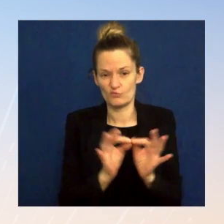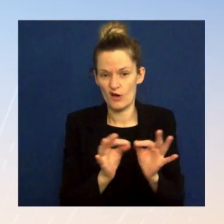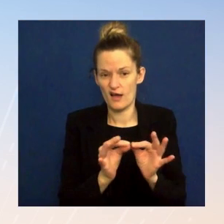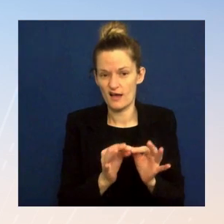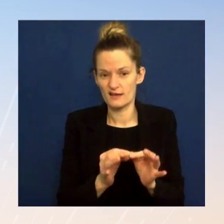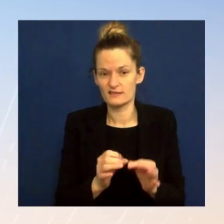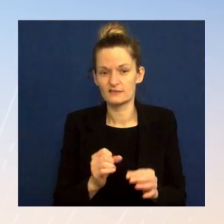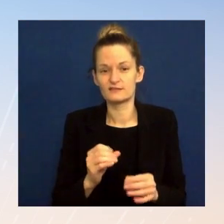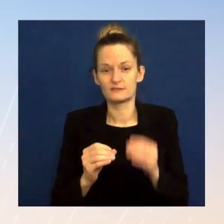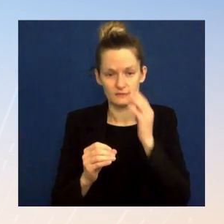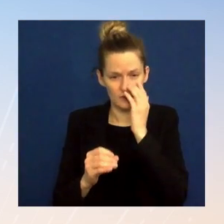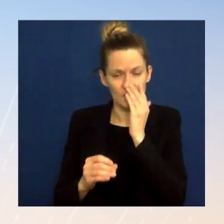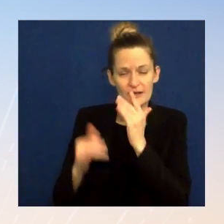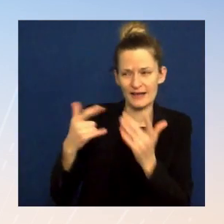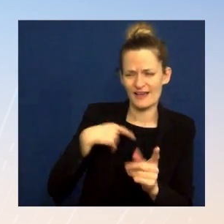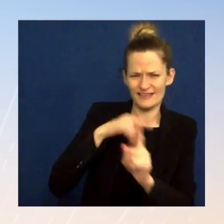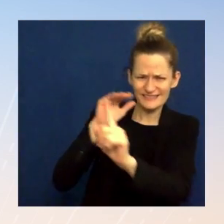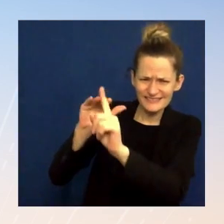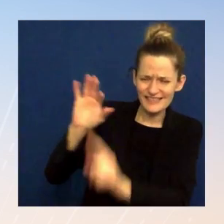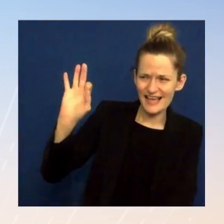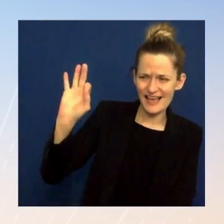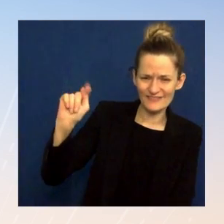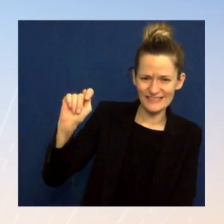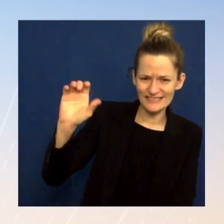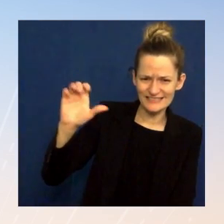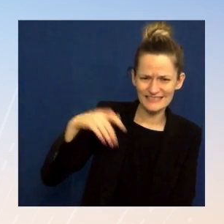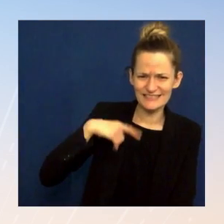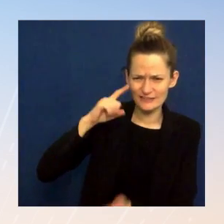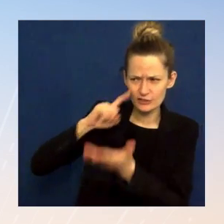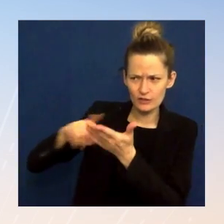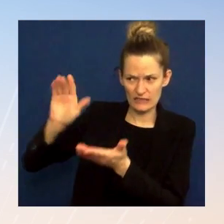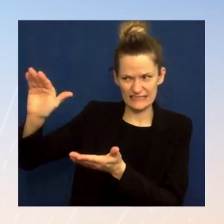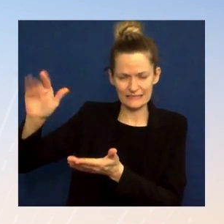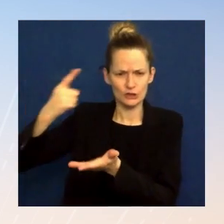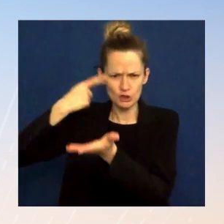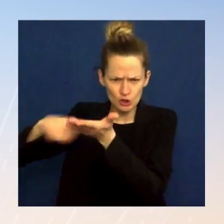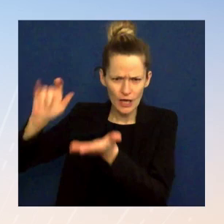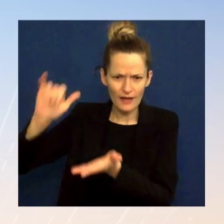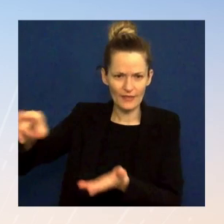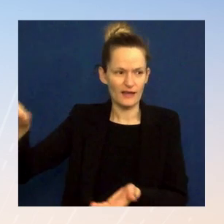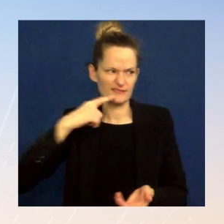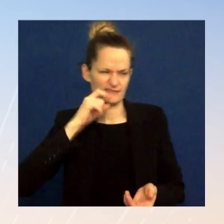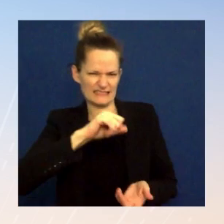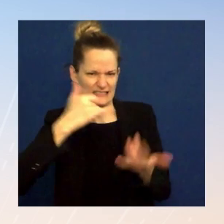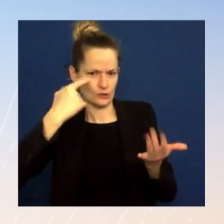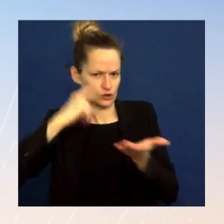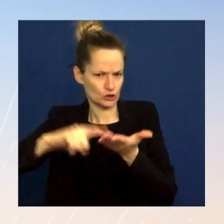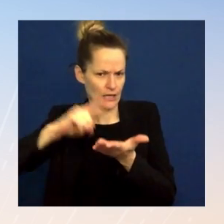But as it relates to costs, there's a number of steps. So, let me just give you just a brief update on one step we are taking at the ports that is new --